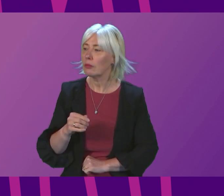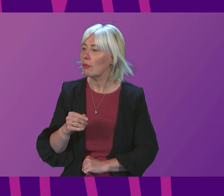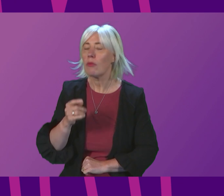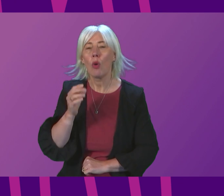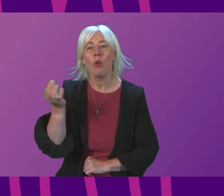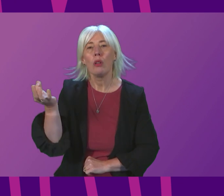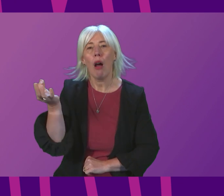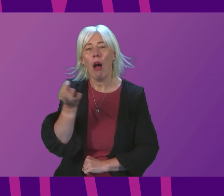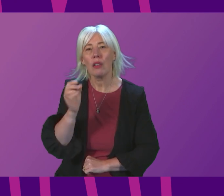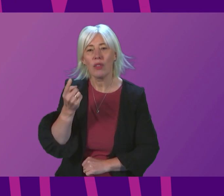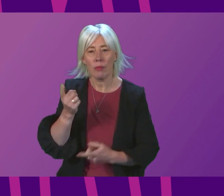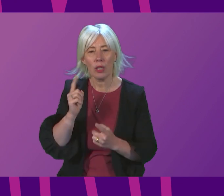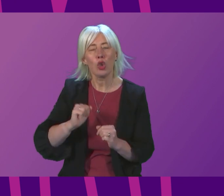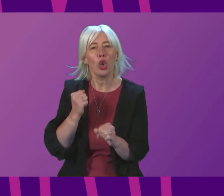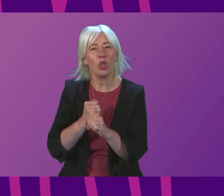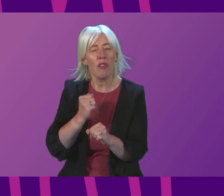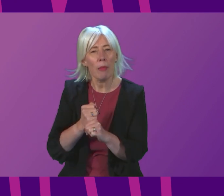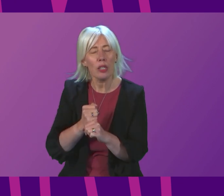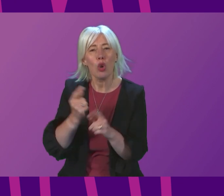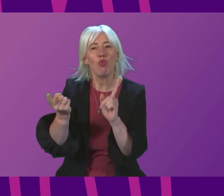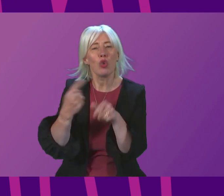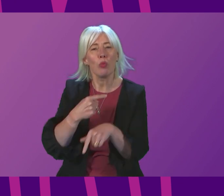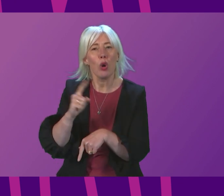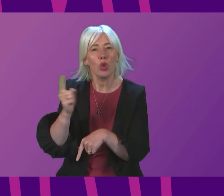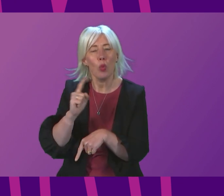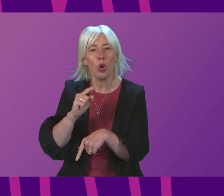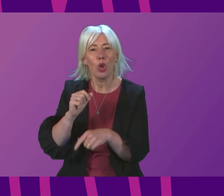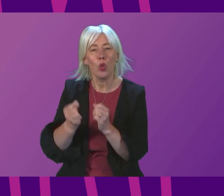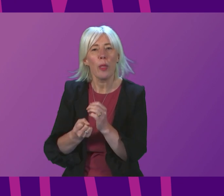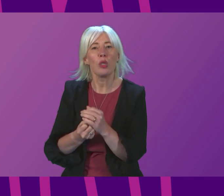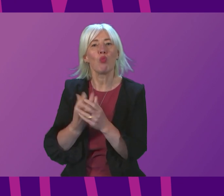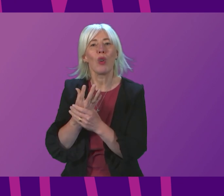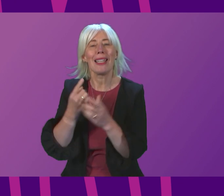To ask the First Minister what the Scottish Government’s response is to the spring statement.